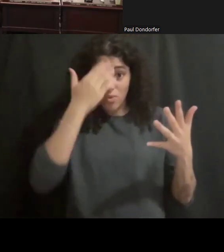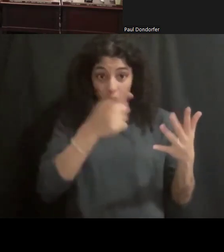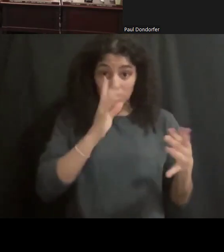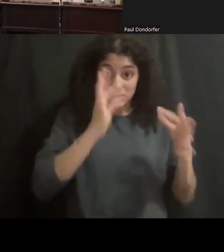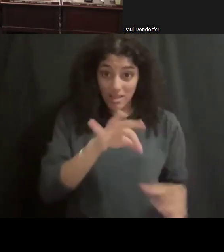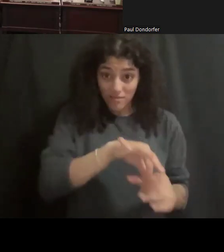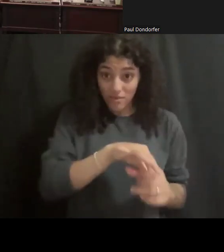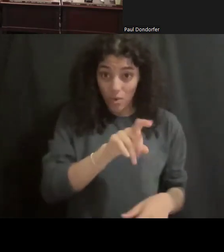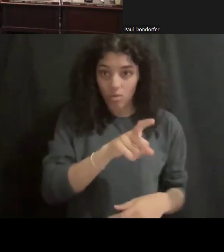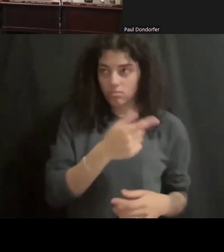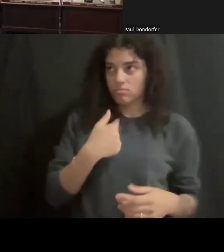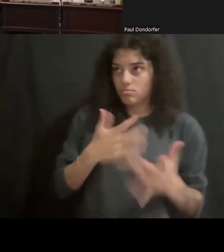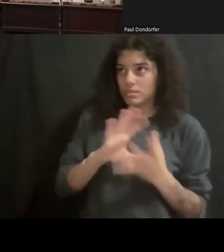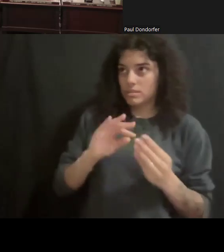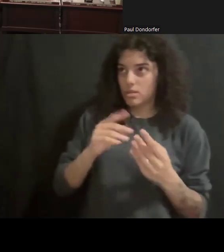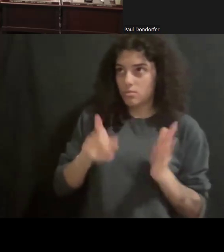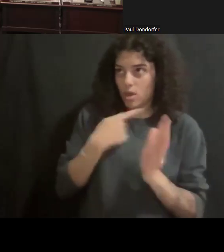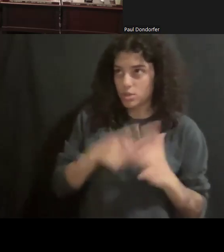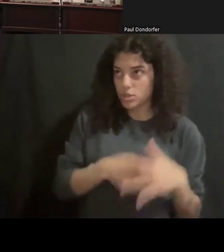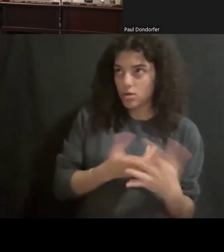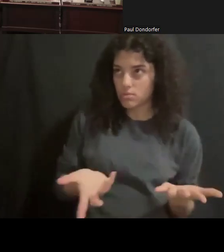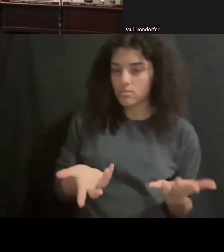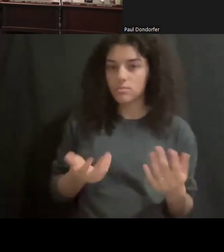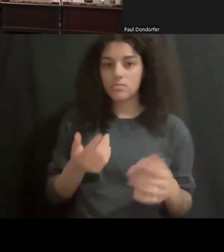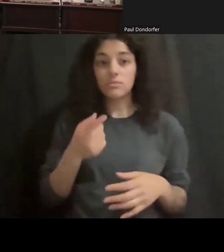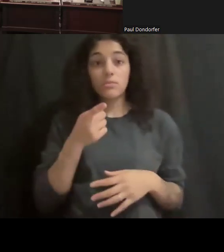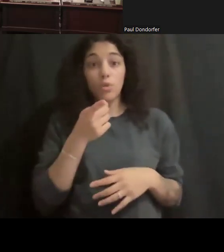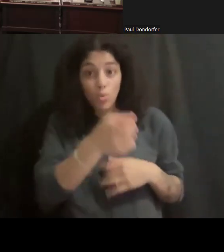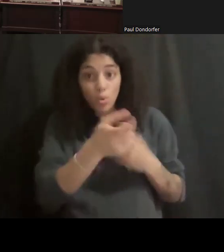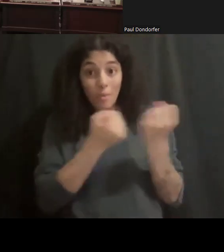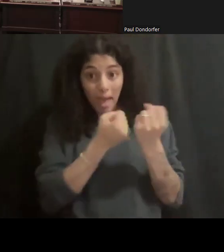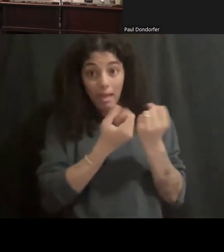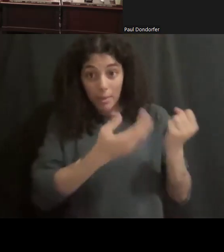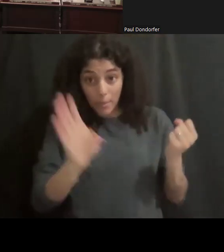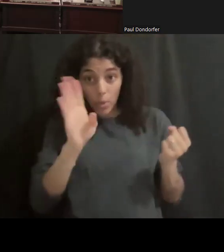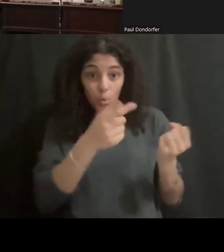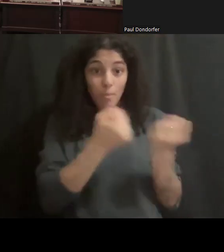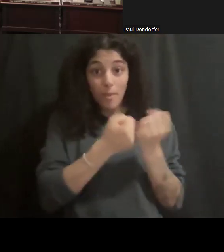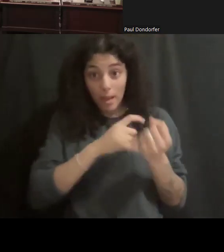I said when I started So you're saying you back the blue and you Yes Okay Thank you Okay Let's